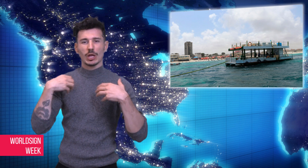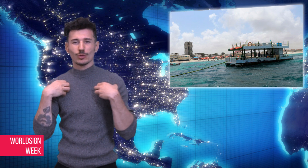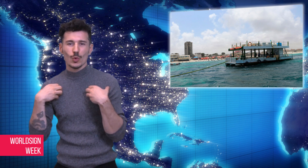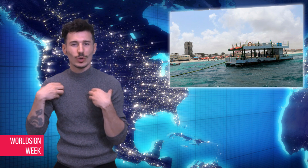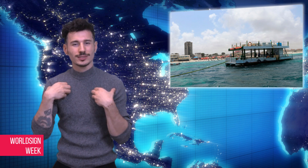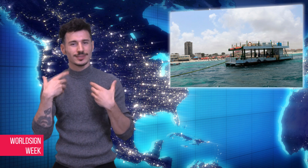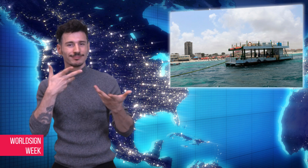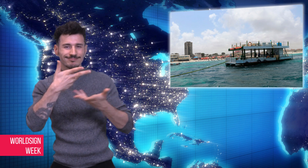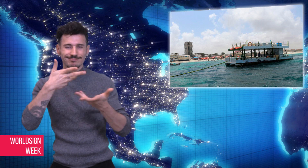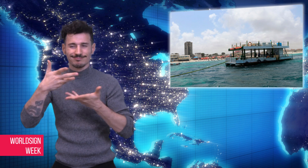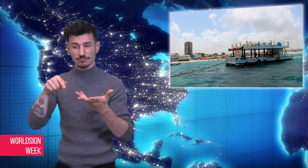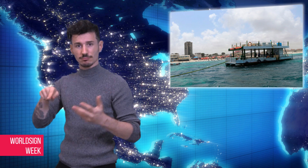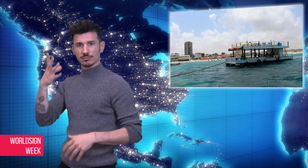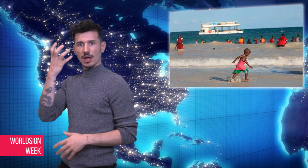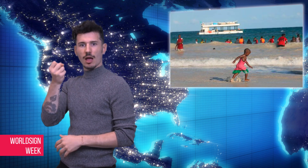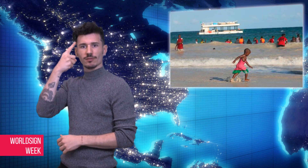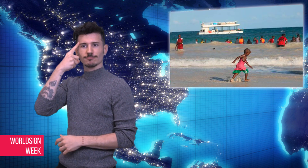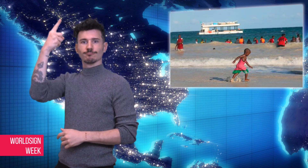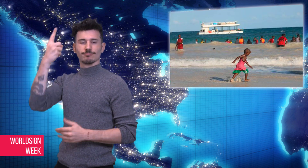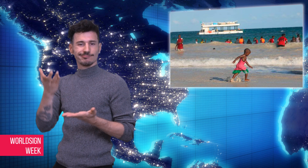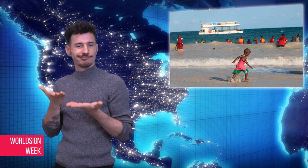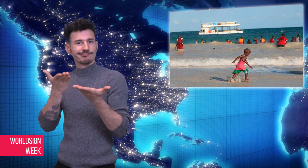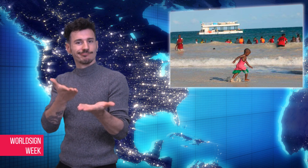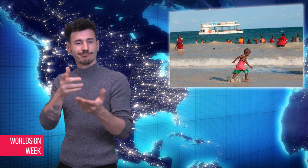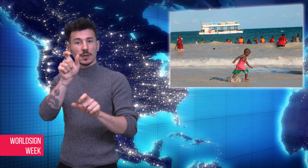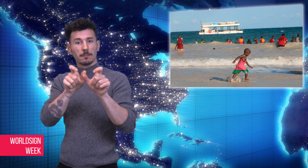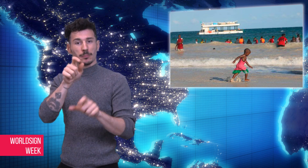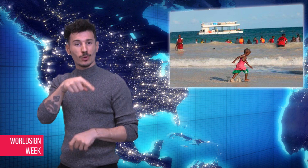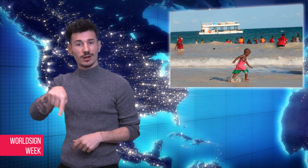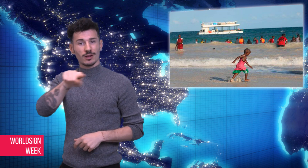capital of Somalia, is offering people a chance to